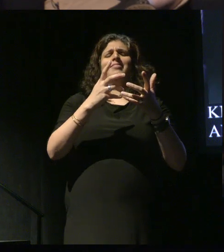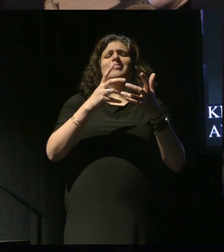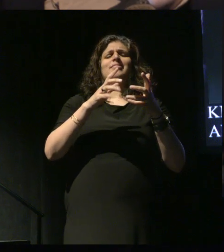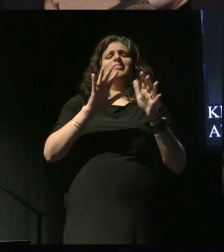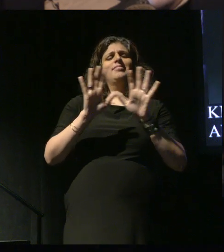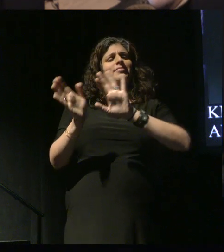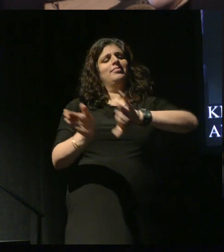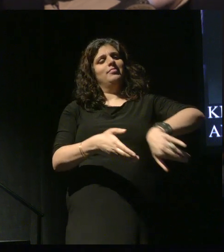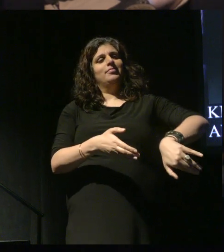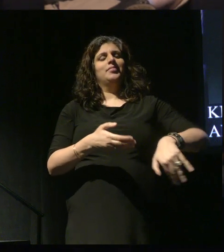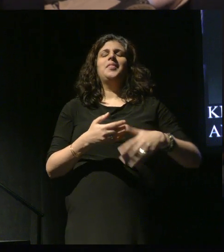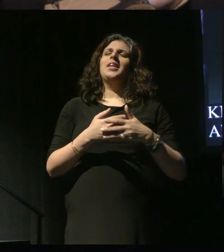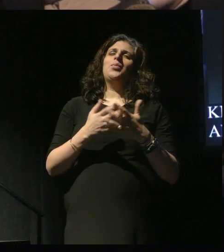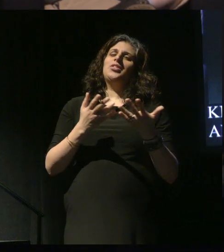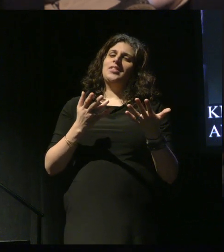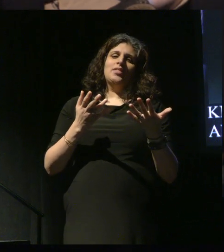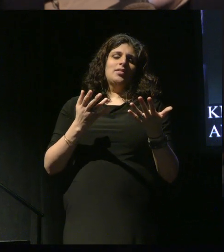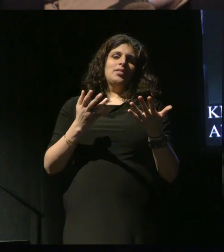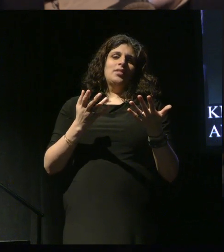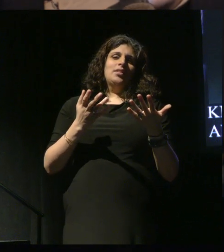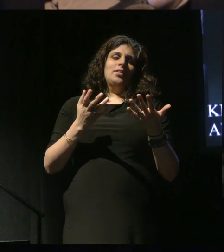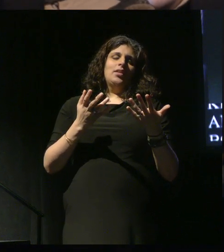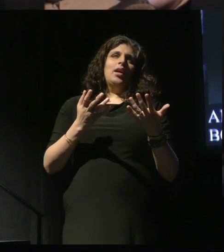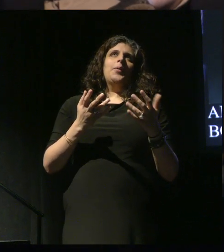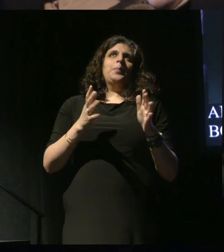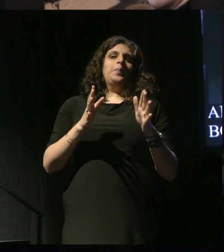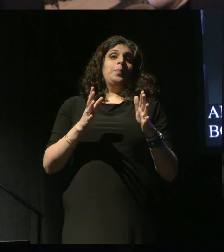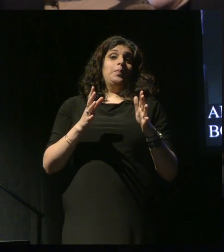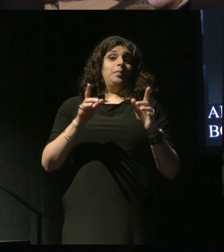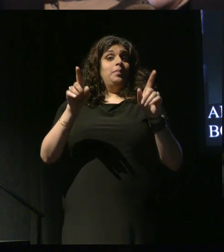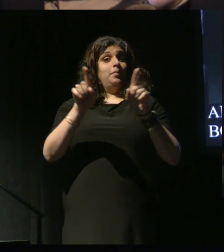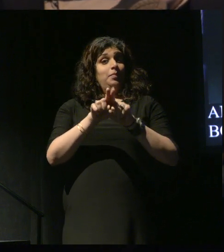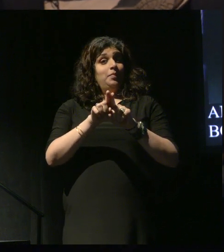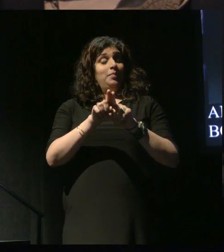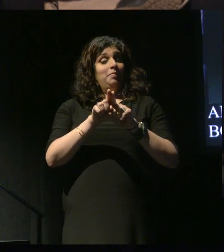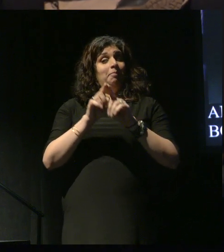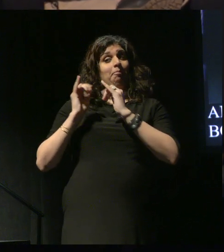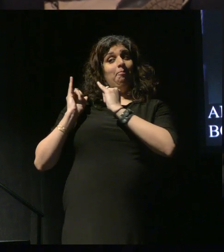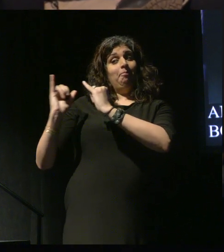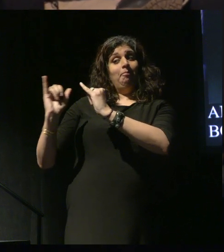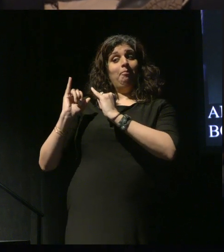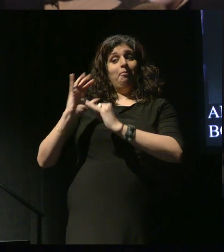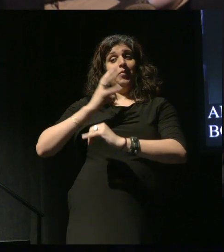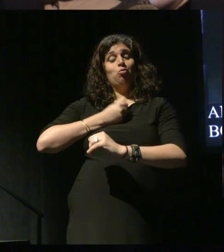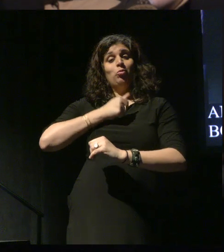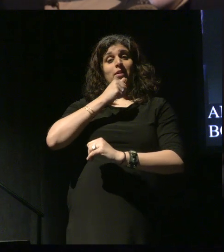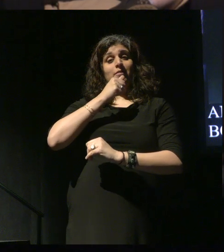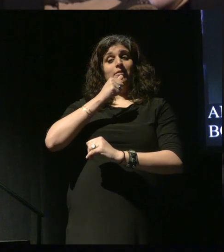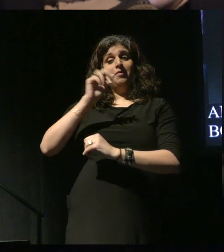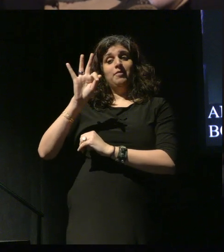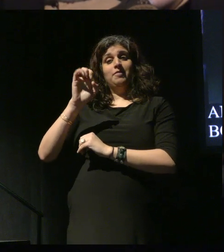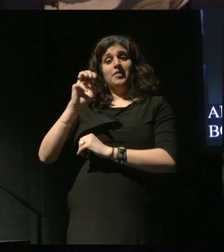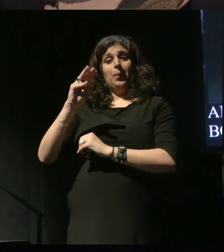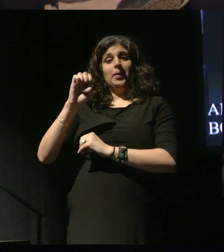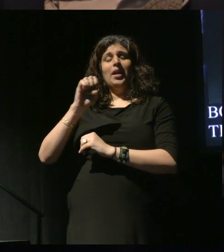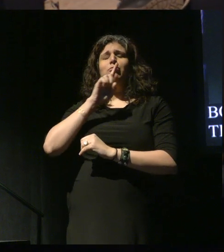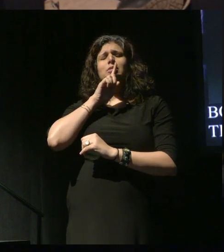like, I really needed this, you know as a fellow trans fem. Mm-mm. I really needed this book.